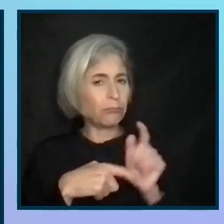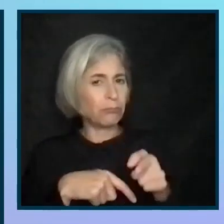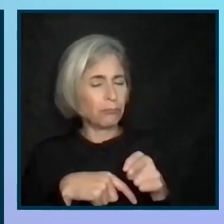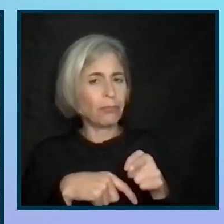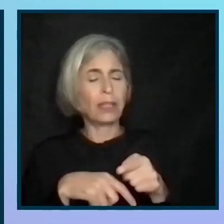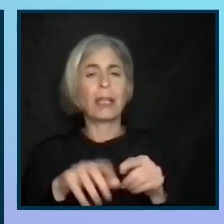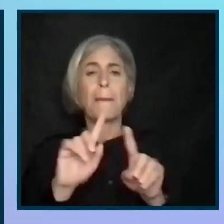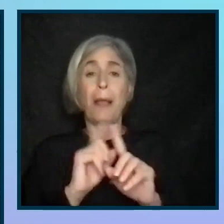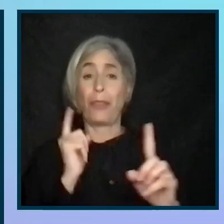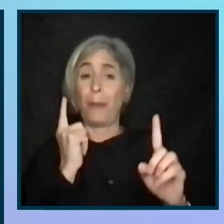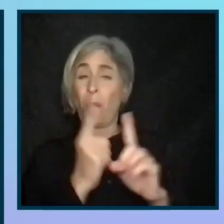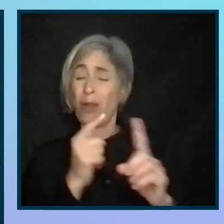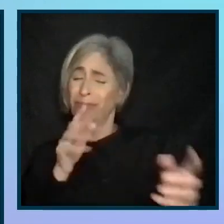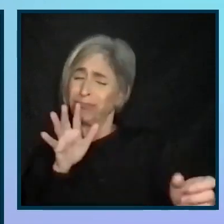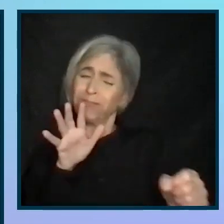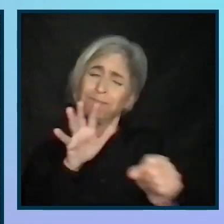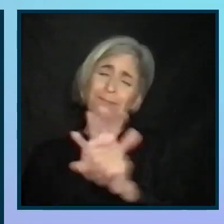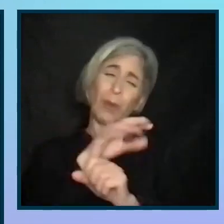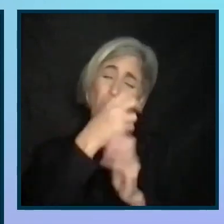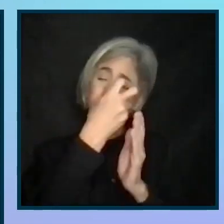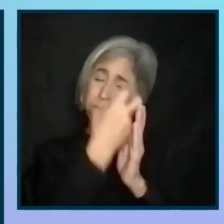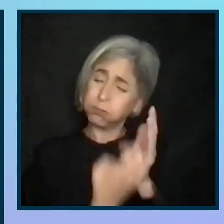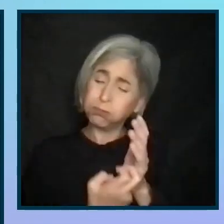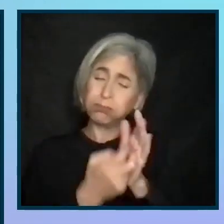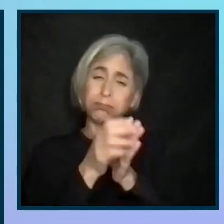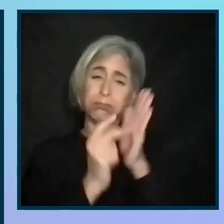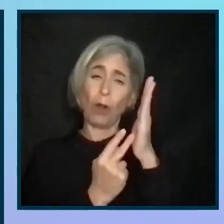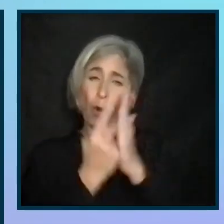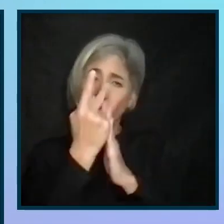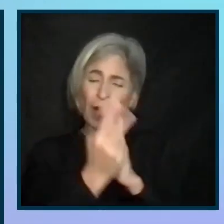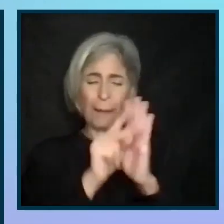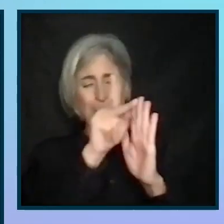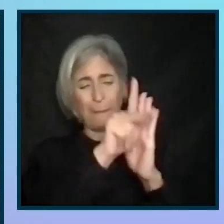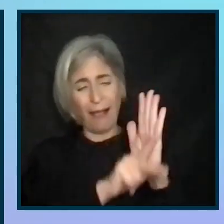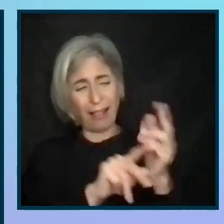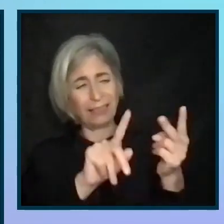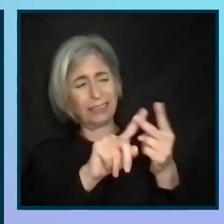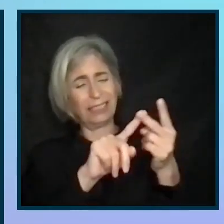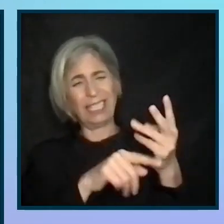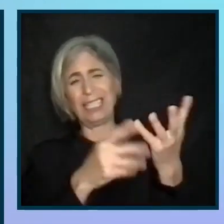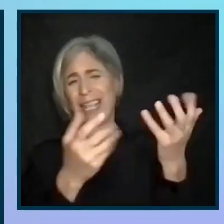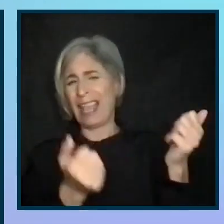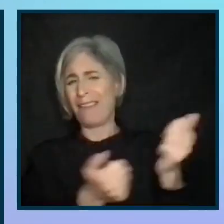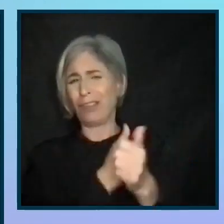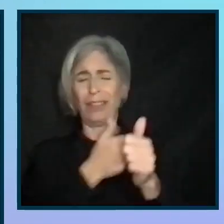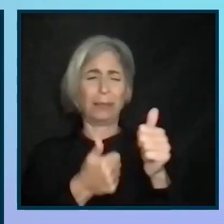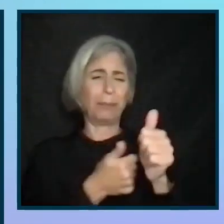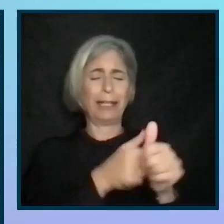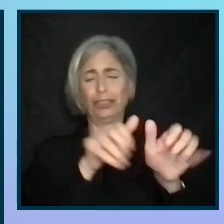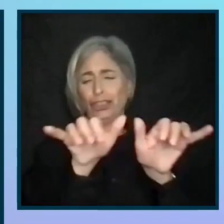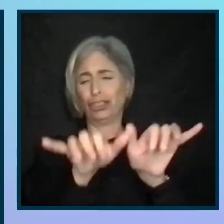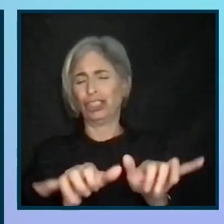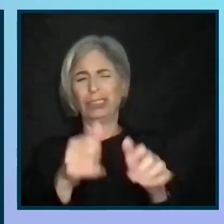of having a really mature accessibility program, where you have your policy and it's being enforced, and it's being measured and reported on,